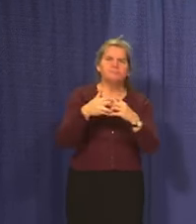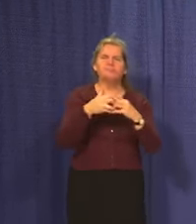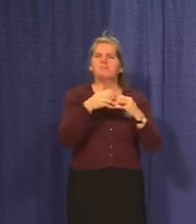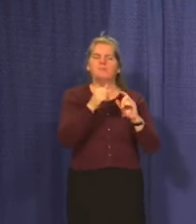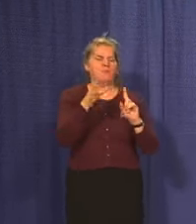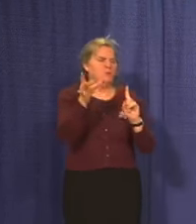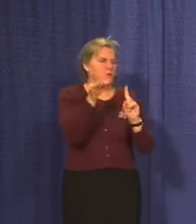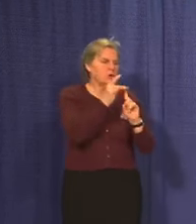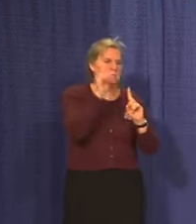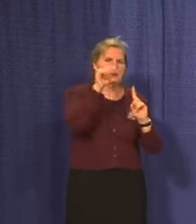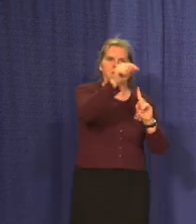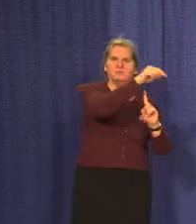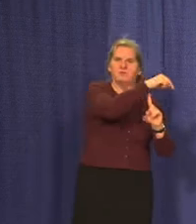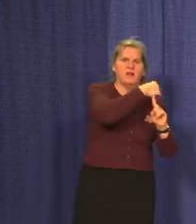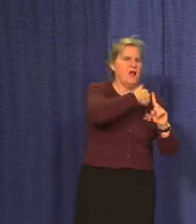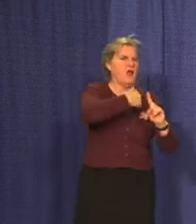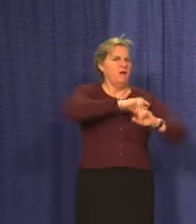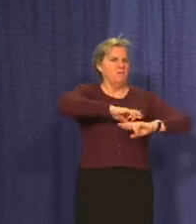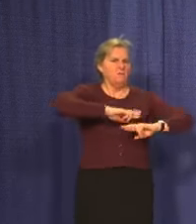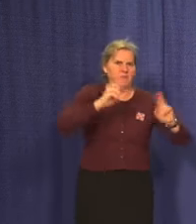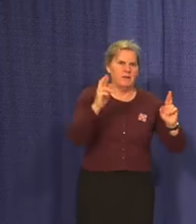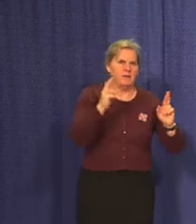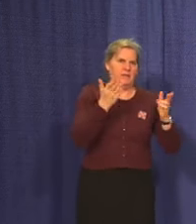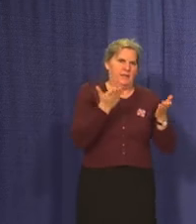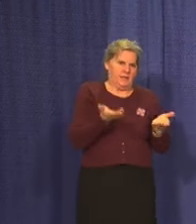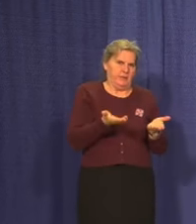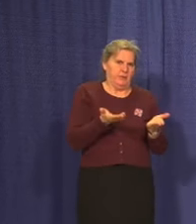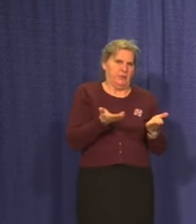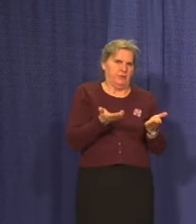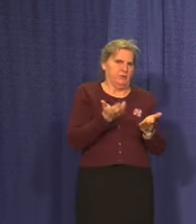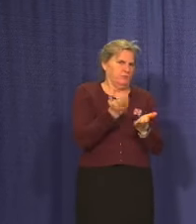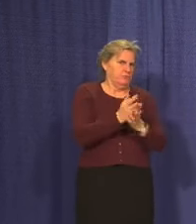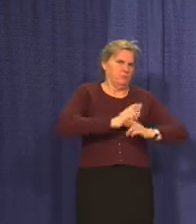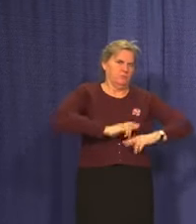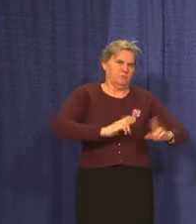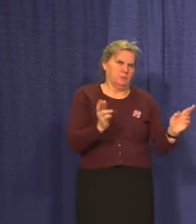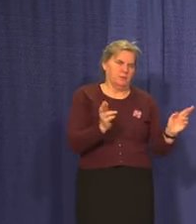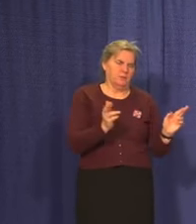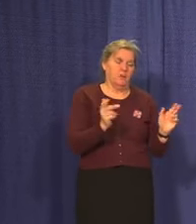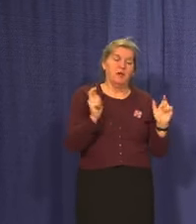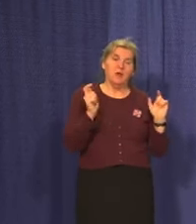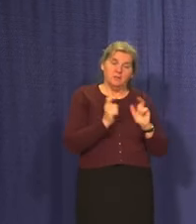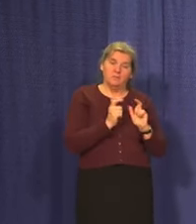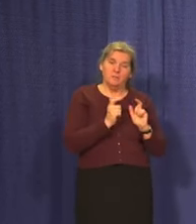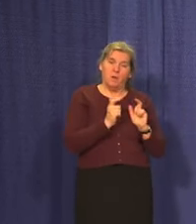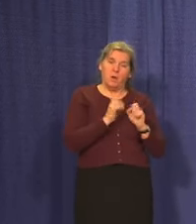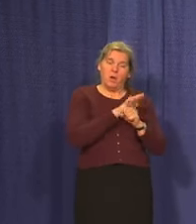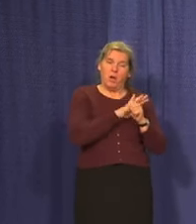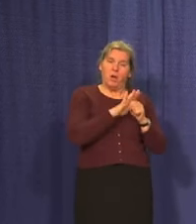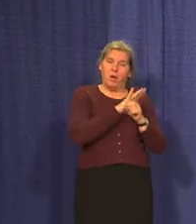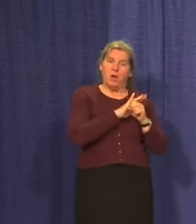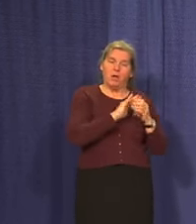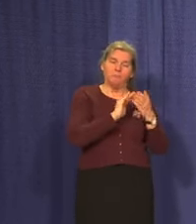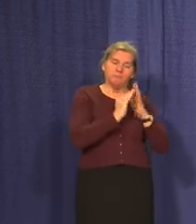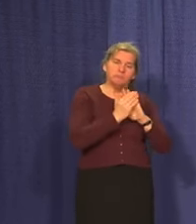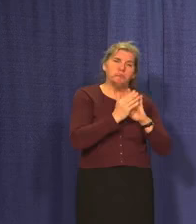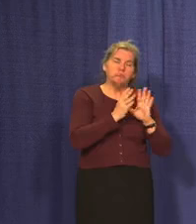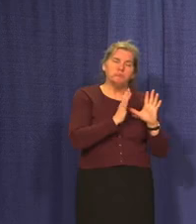CONTACT TRACING. THERE ARE THE SMALL JURISDICTION CONSIDERATIONS WHERE IT'S